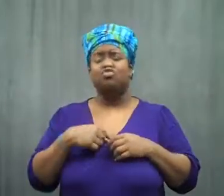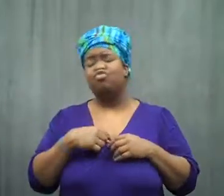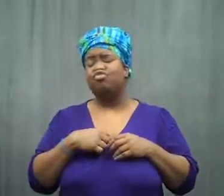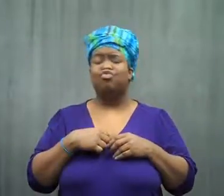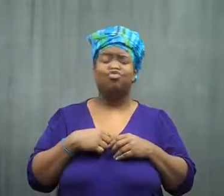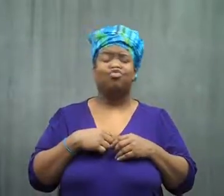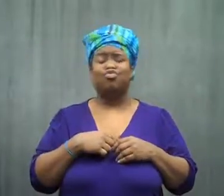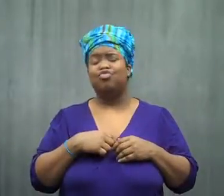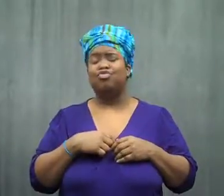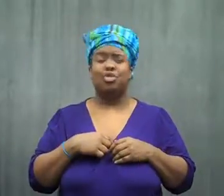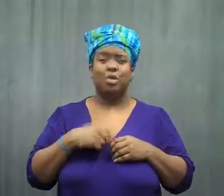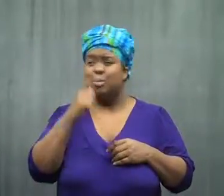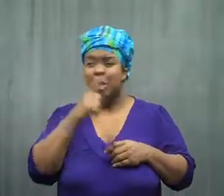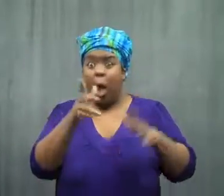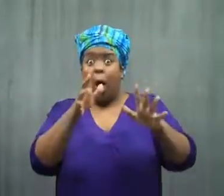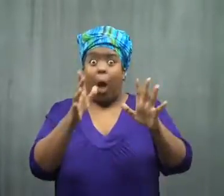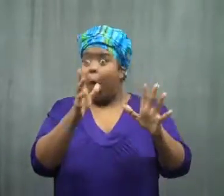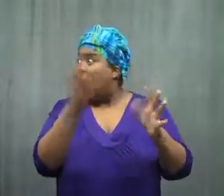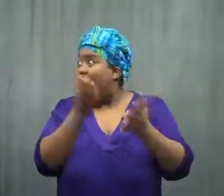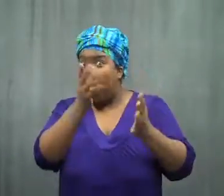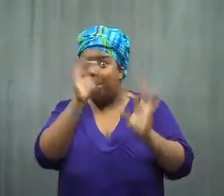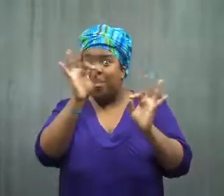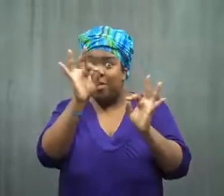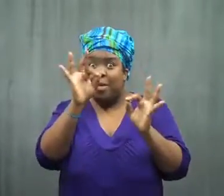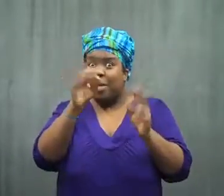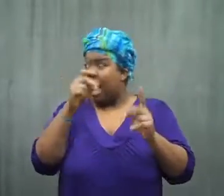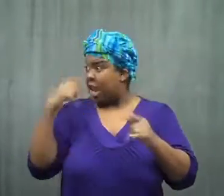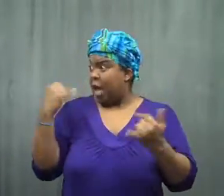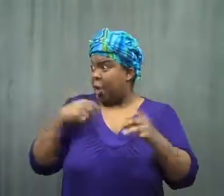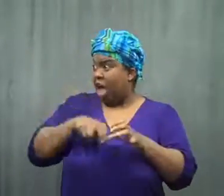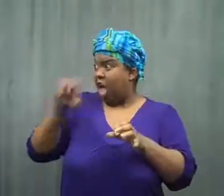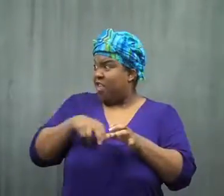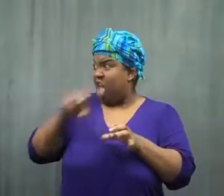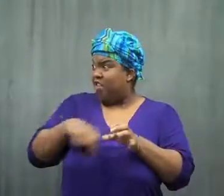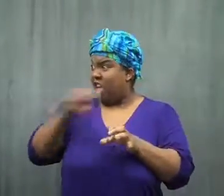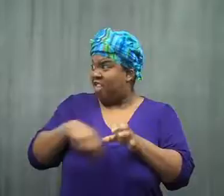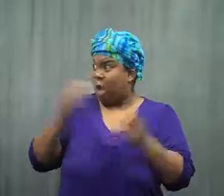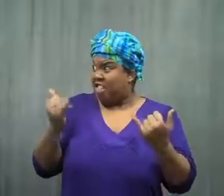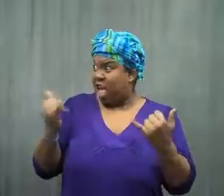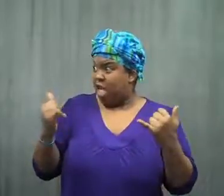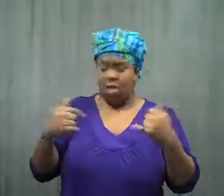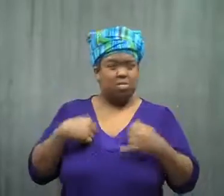Then my sisters got excited and said, "We're getting off here now!"